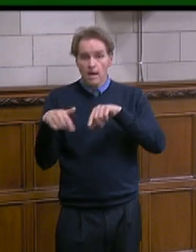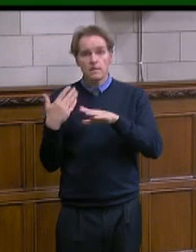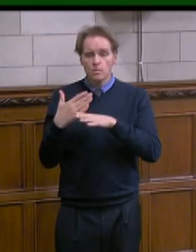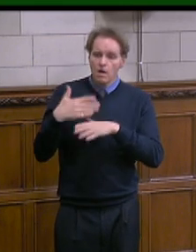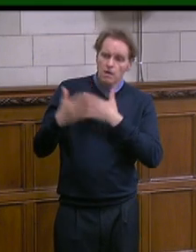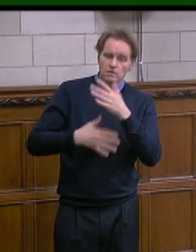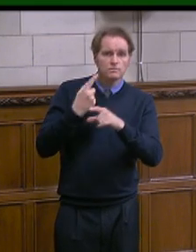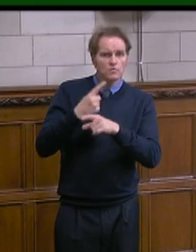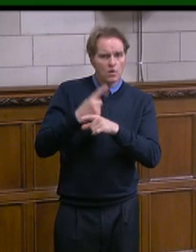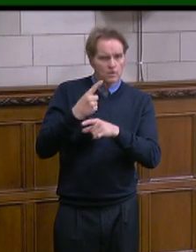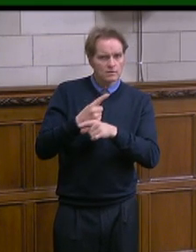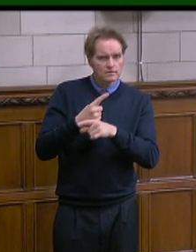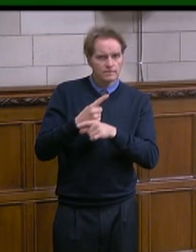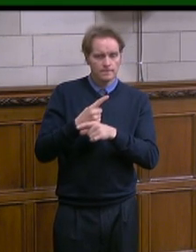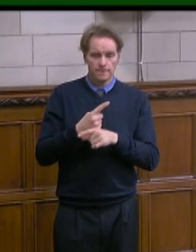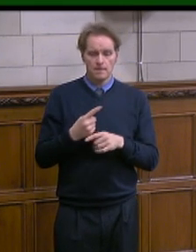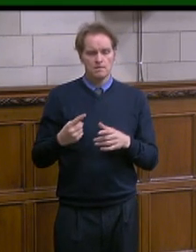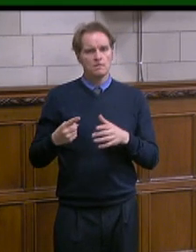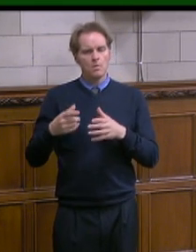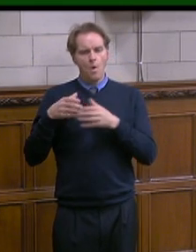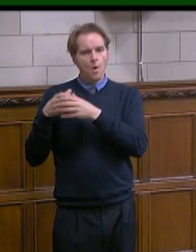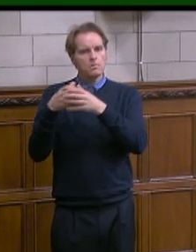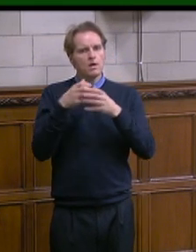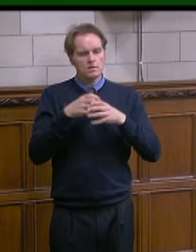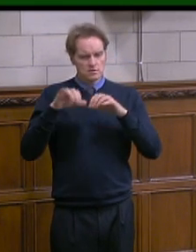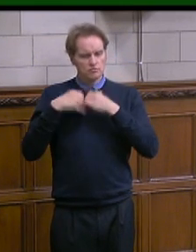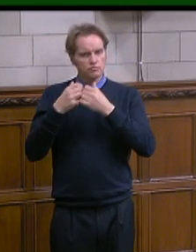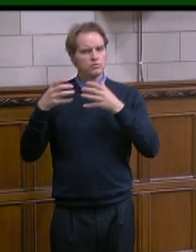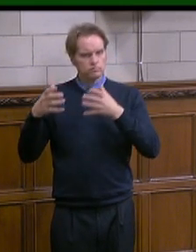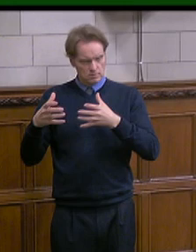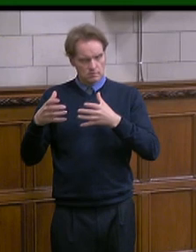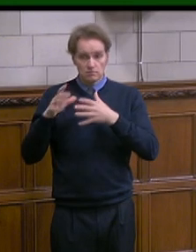The officers of the all-party parliamentary group and deaf organisations have a meeting